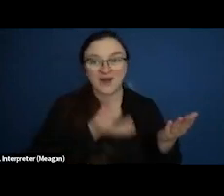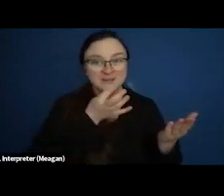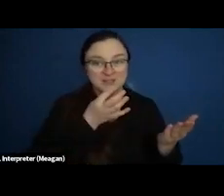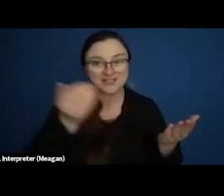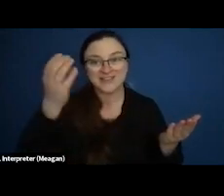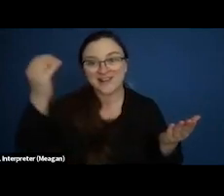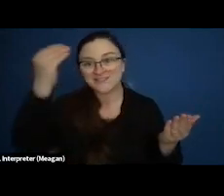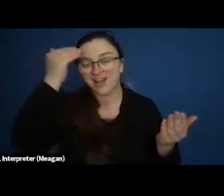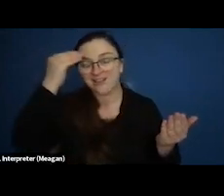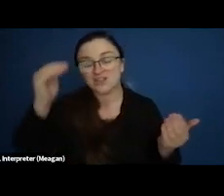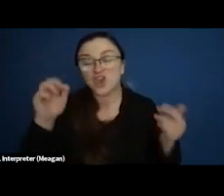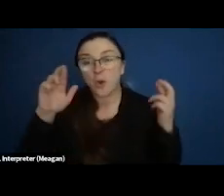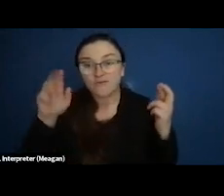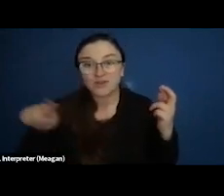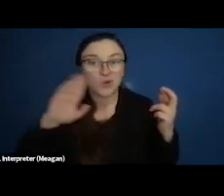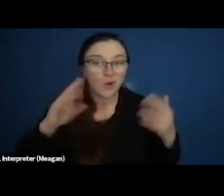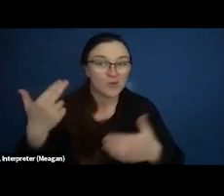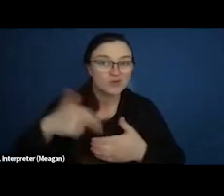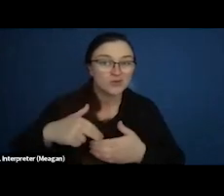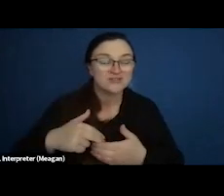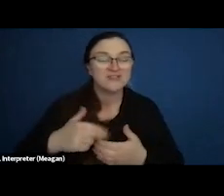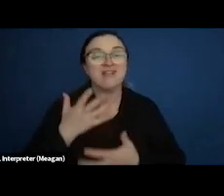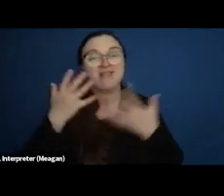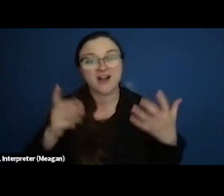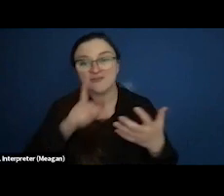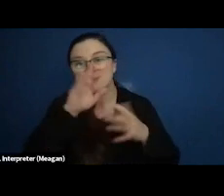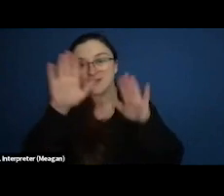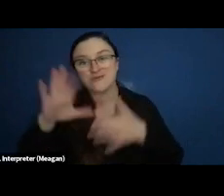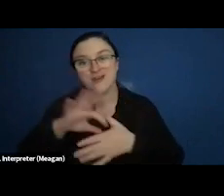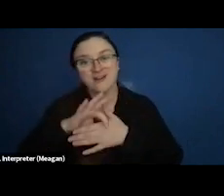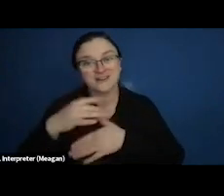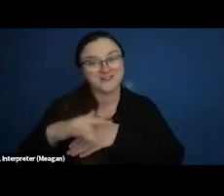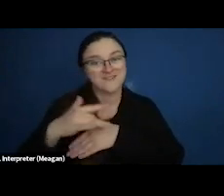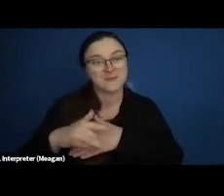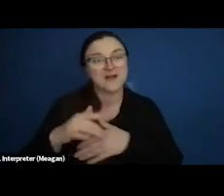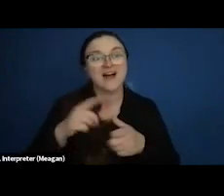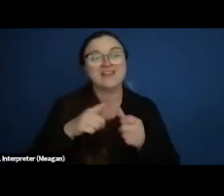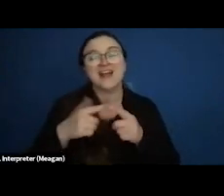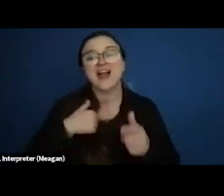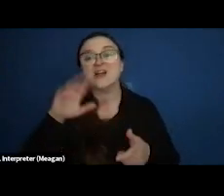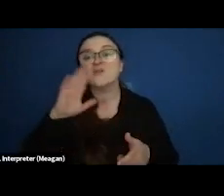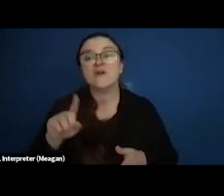Hope that you will come to that. There's a lot of great content available. And then I know one of our audience members was asking,